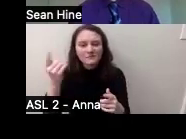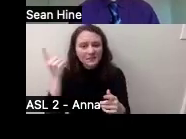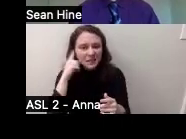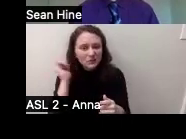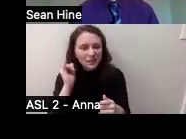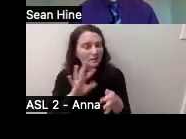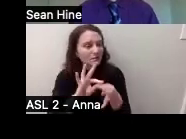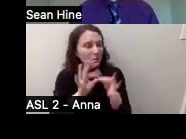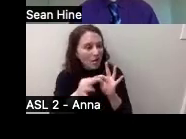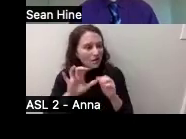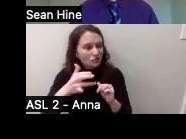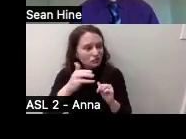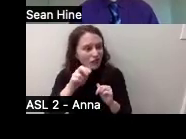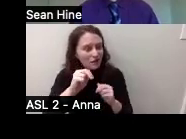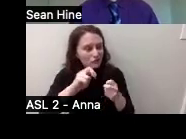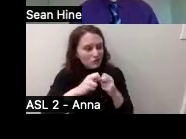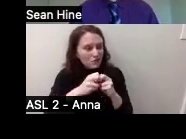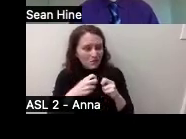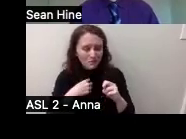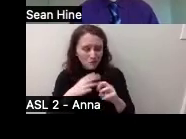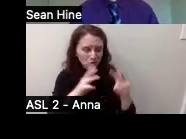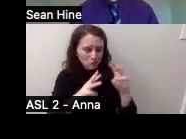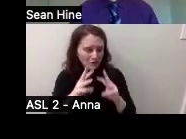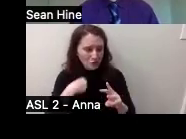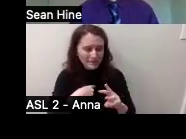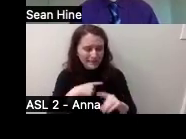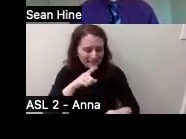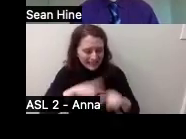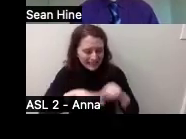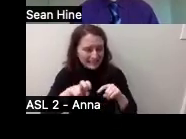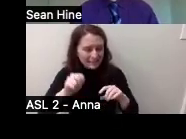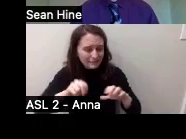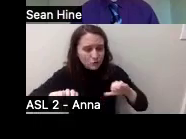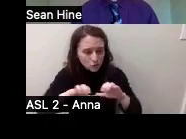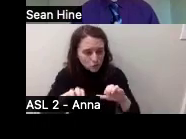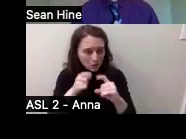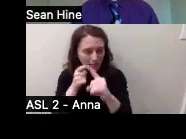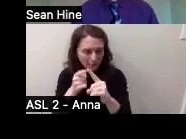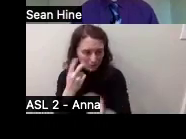so I'm really worried we may not even be able to do aim two. Sean Hine: Okay. So all right.